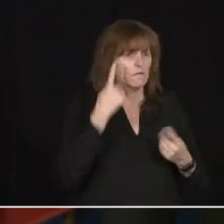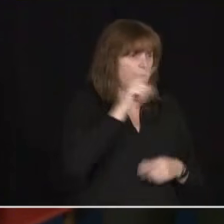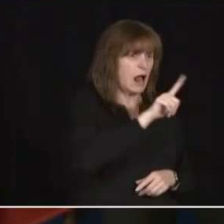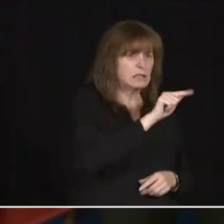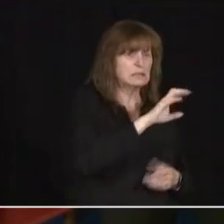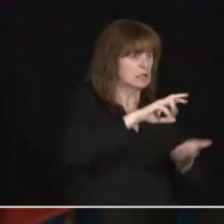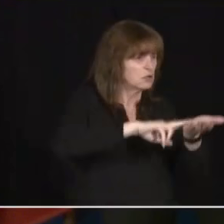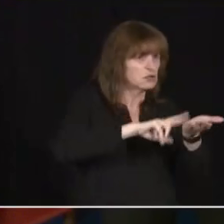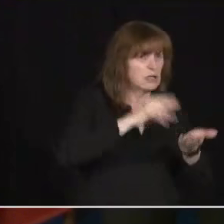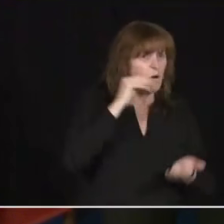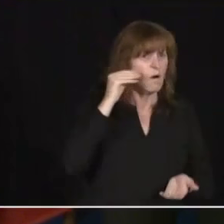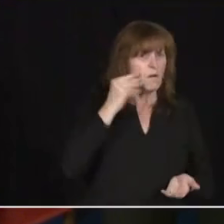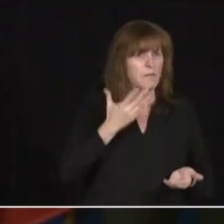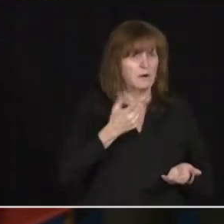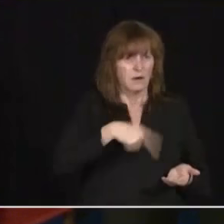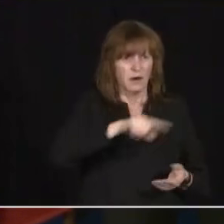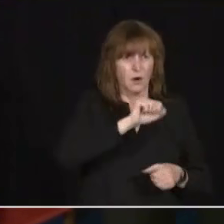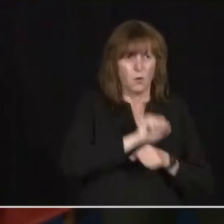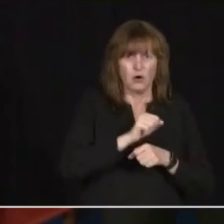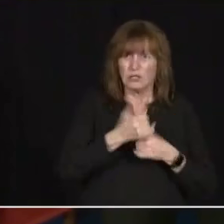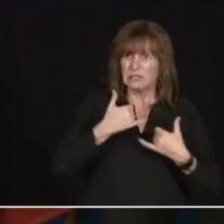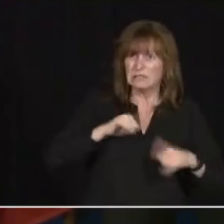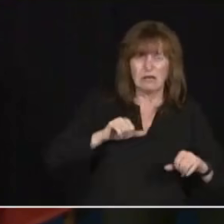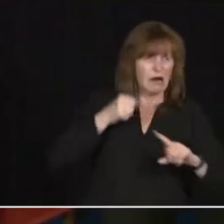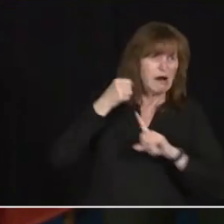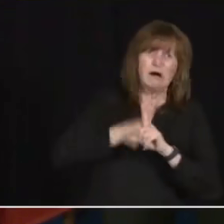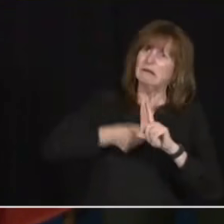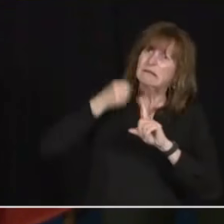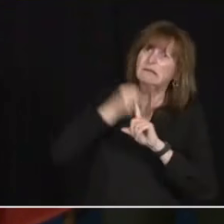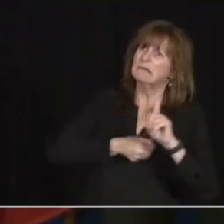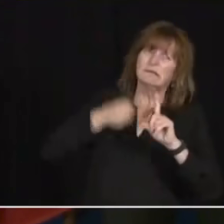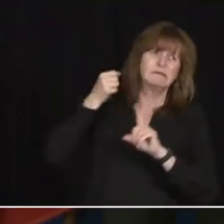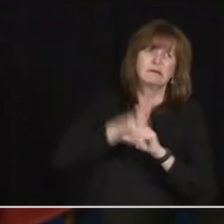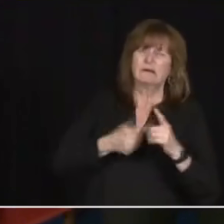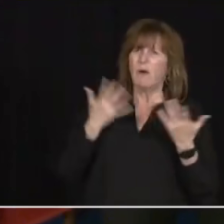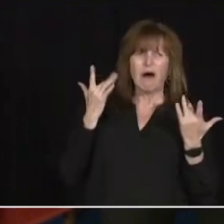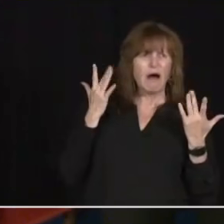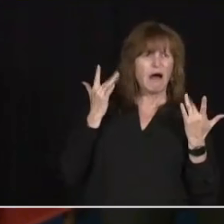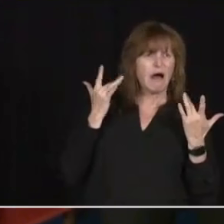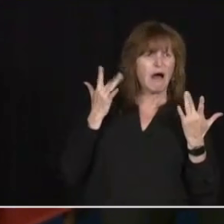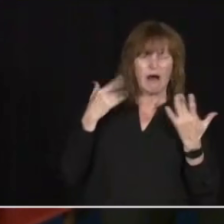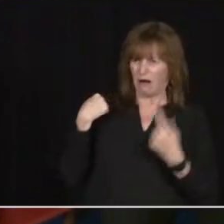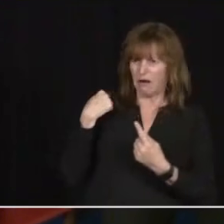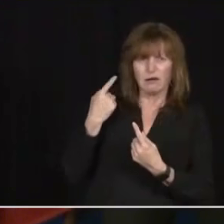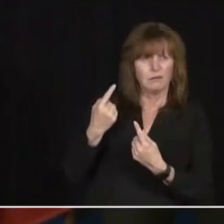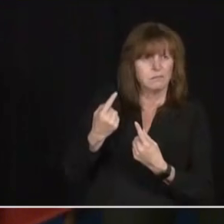Why are the workers still fighting for the PPE they need months after your government